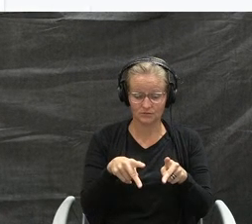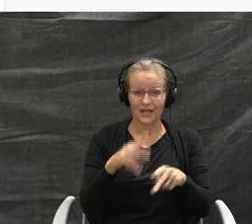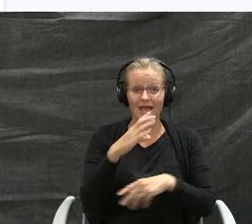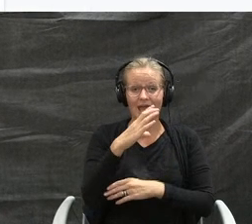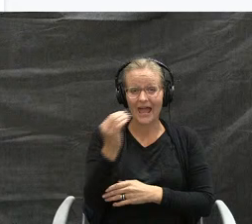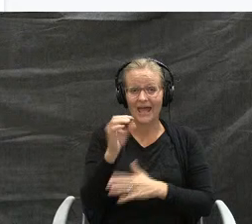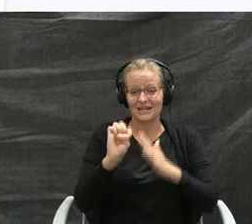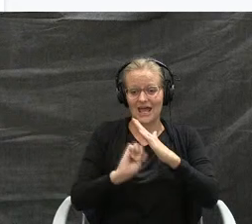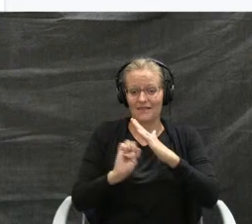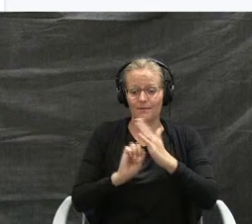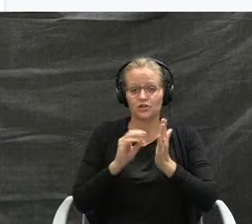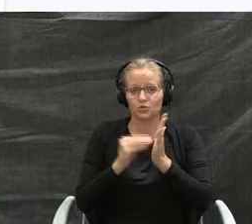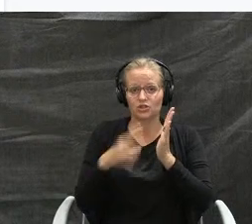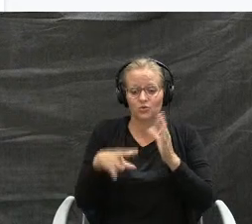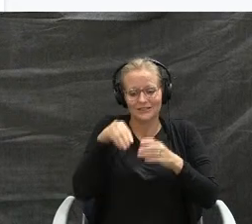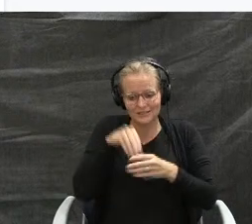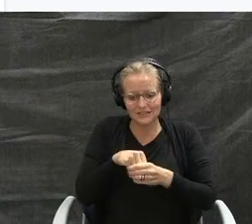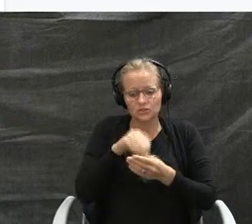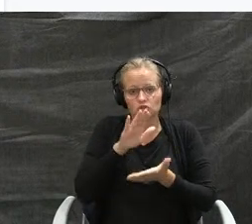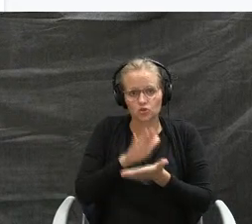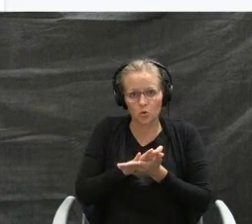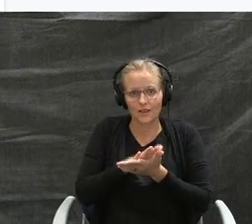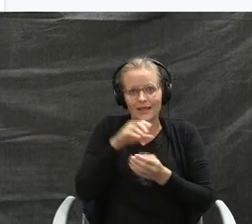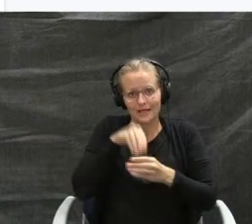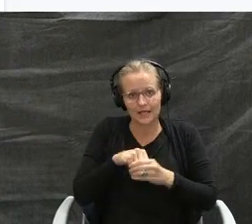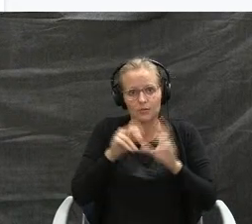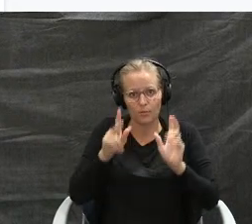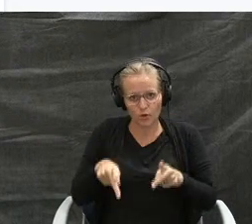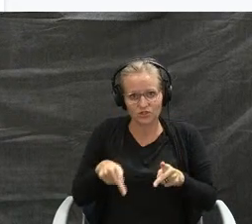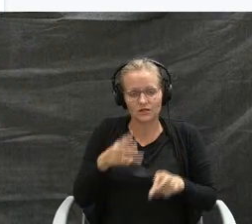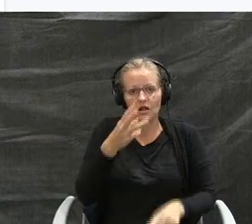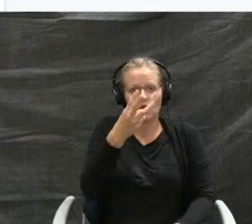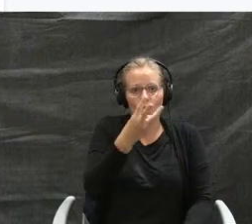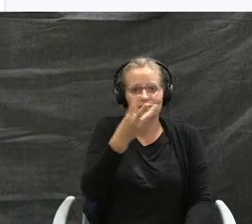students. In school in person Wednesday through Friday, again